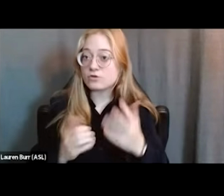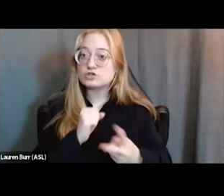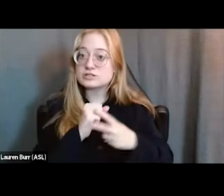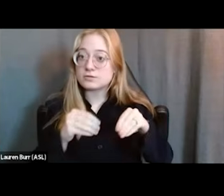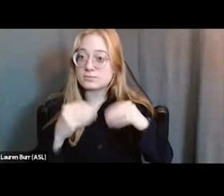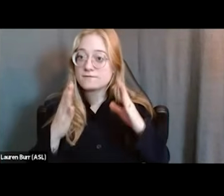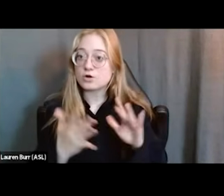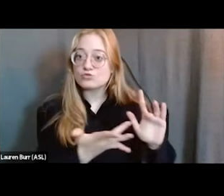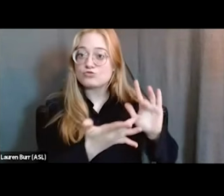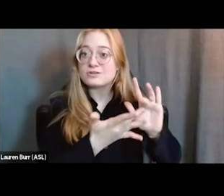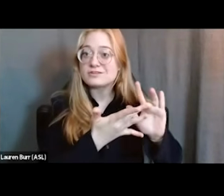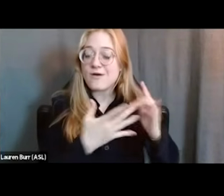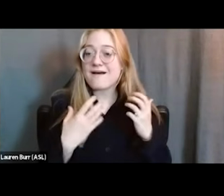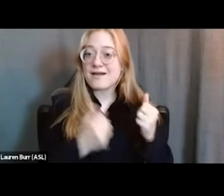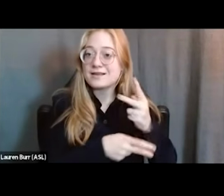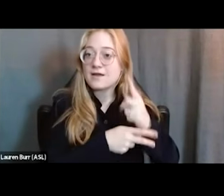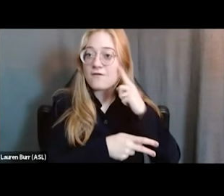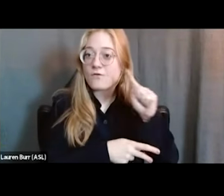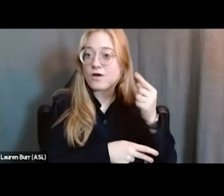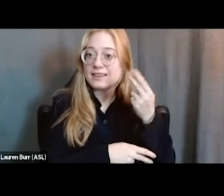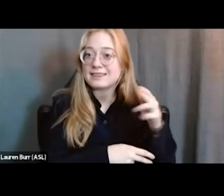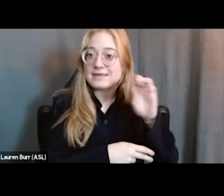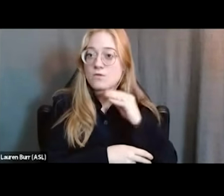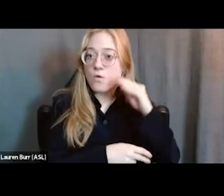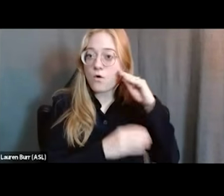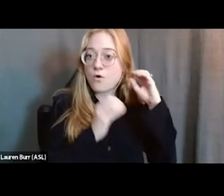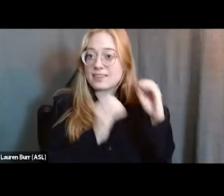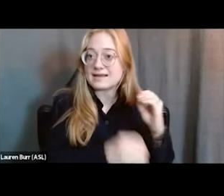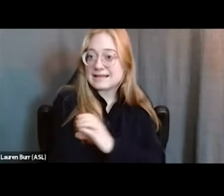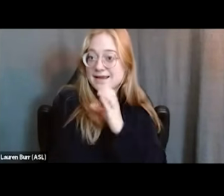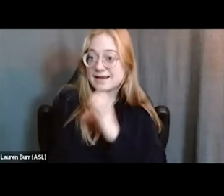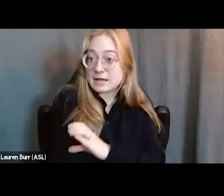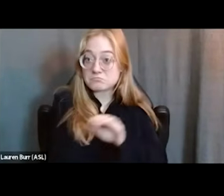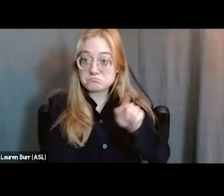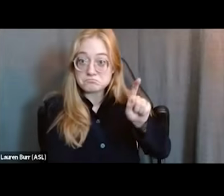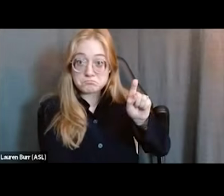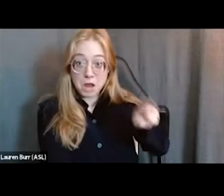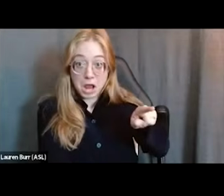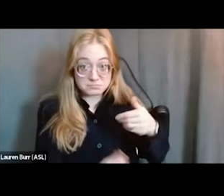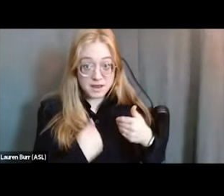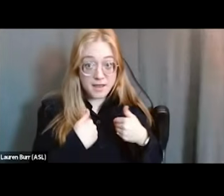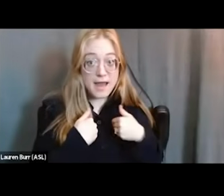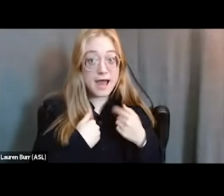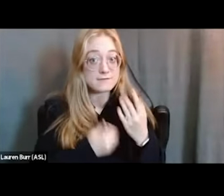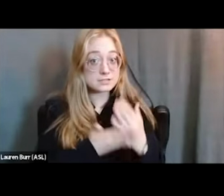Healthcare for the Homeless clinic to say, "Is there a provider that can provide services onsite? Our clients are having a hard time